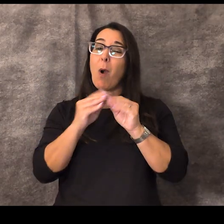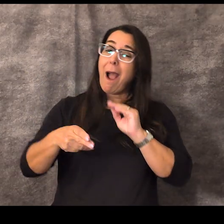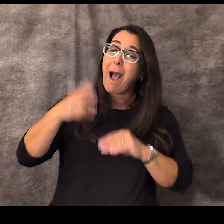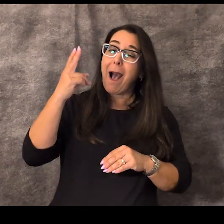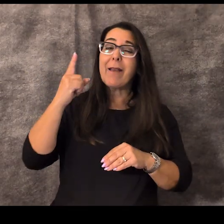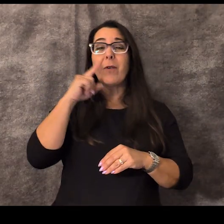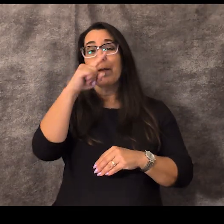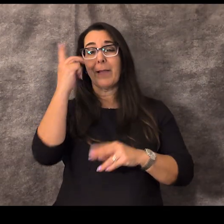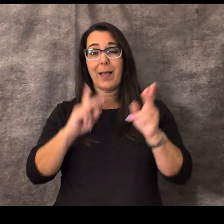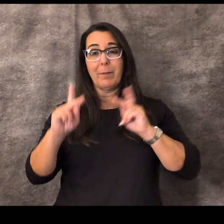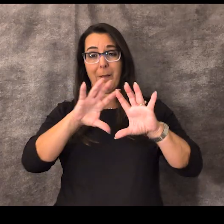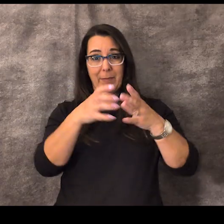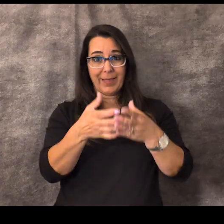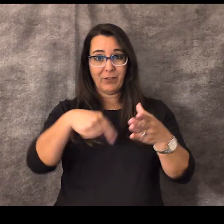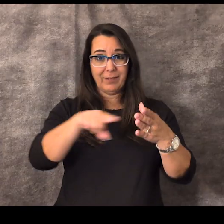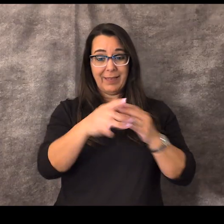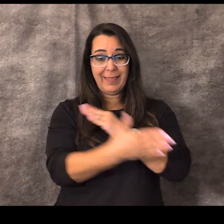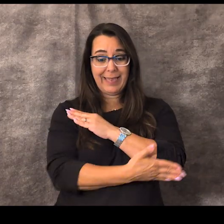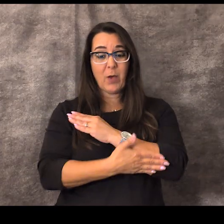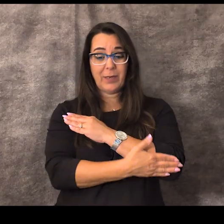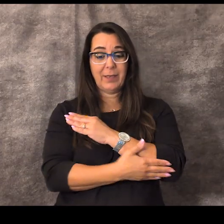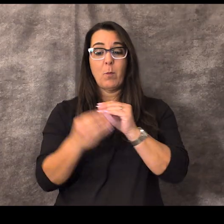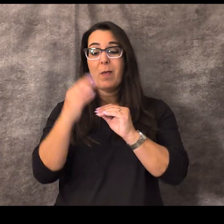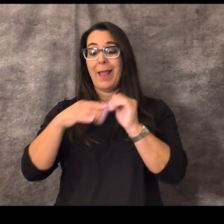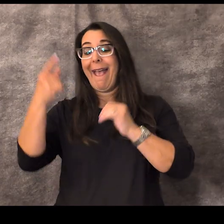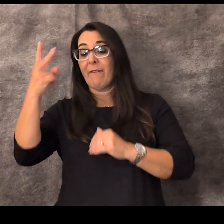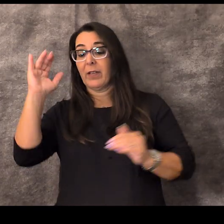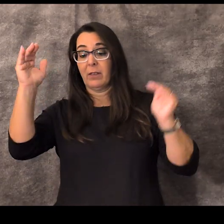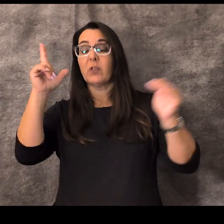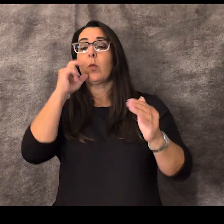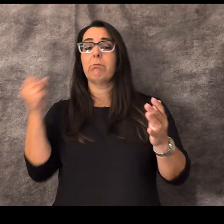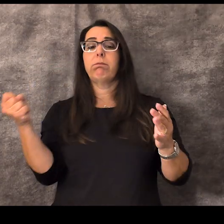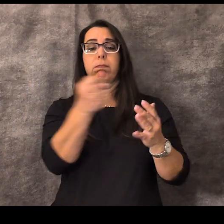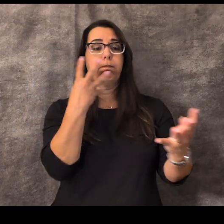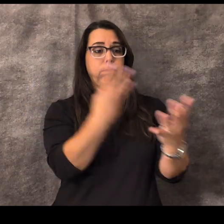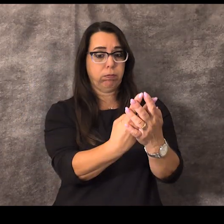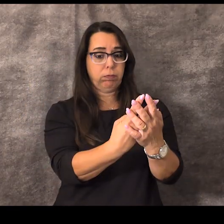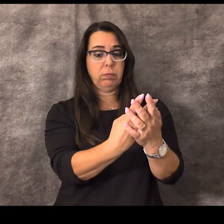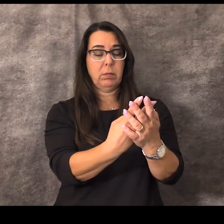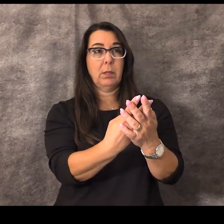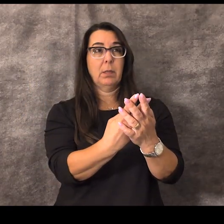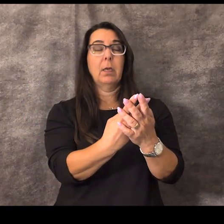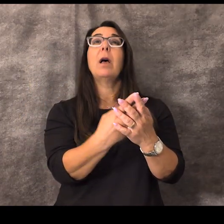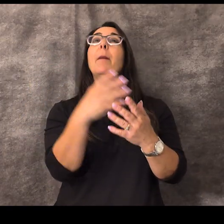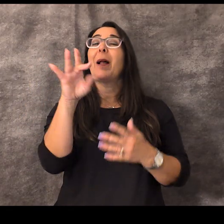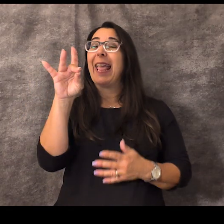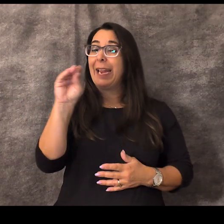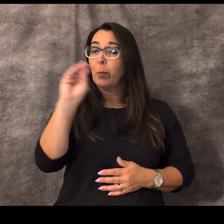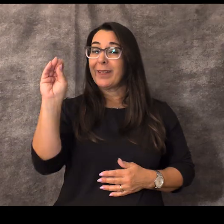We were seeing that over half of adults who were incarcerated, and nearly 80% of incarcerated youth